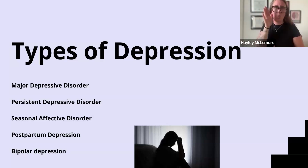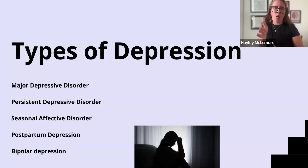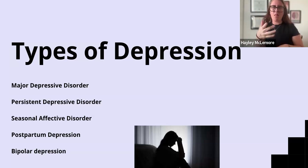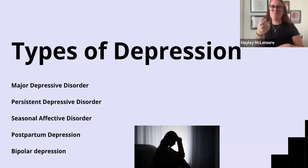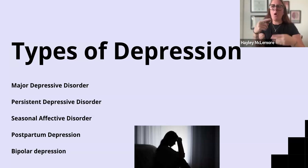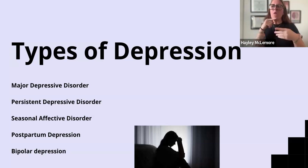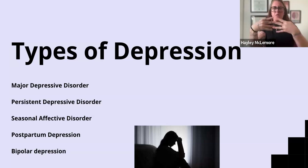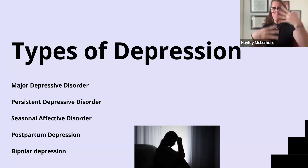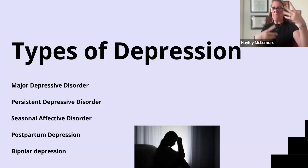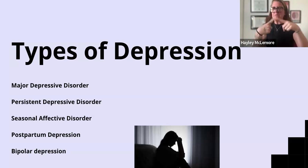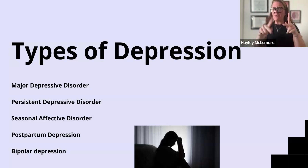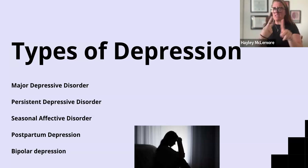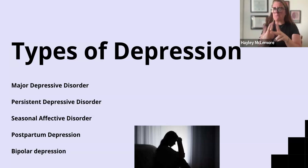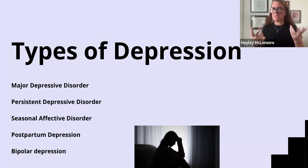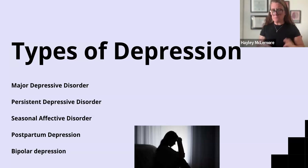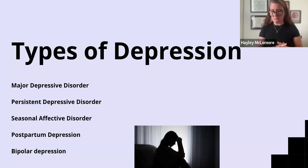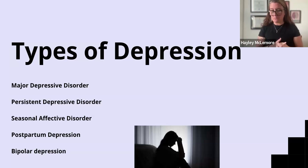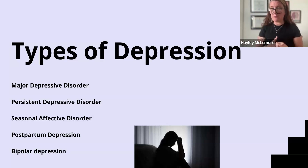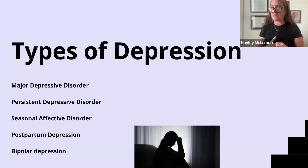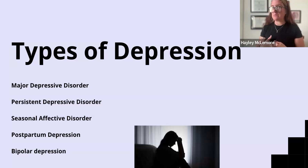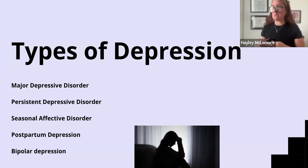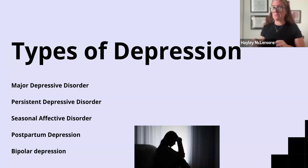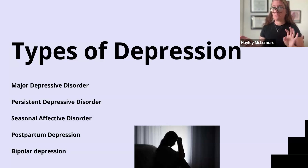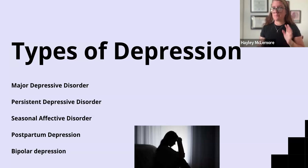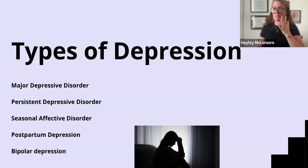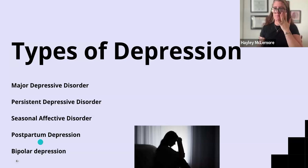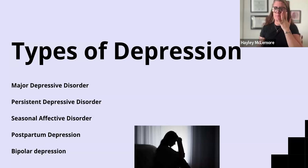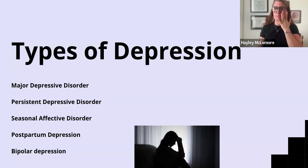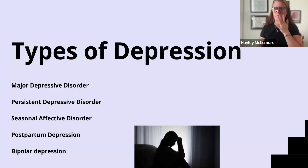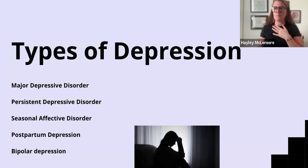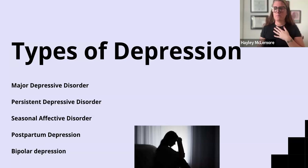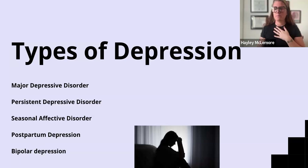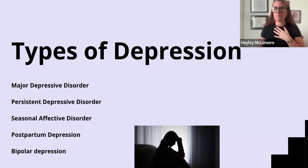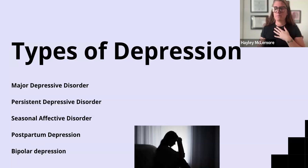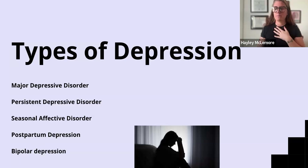to depressed and deal with lots of mood swings. So as we can see here, there's many different kinds of depression.